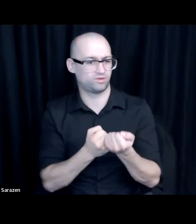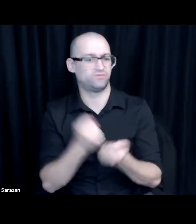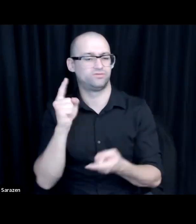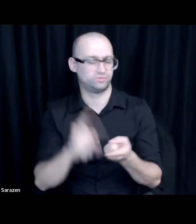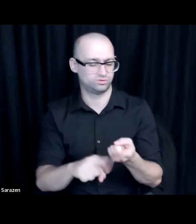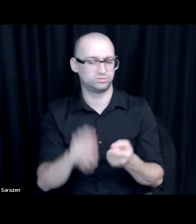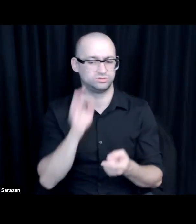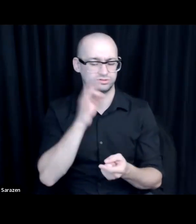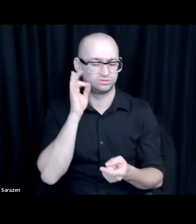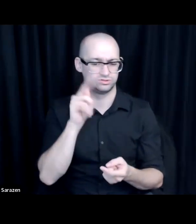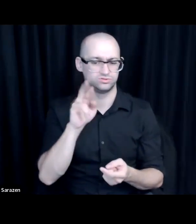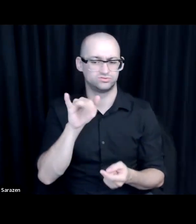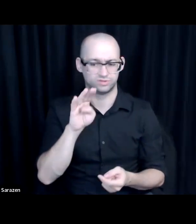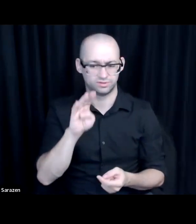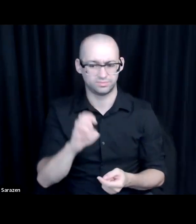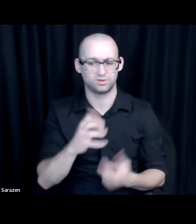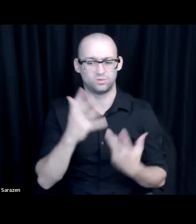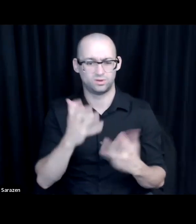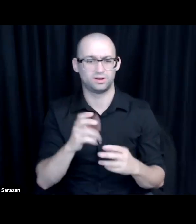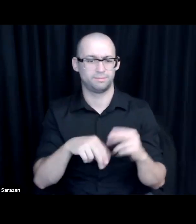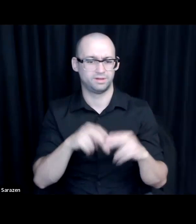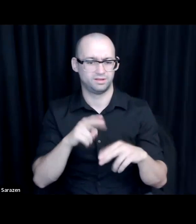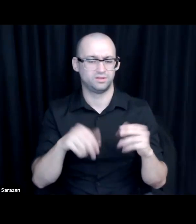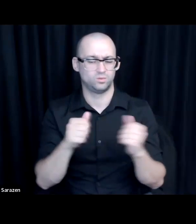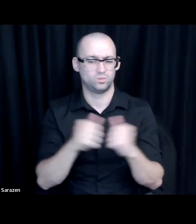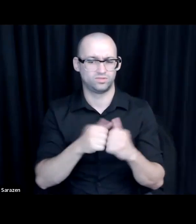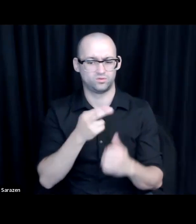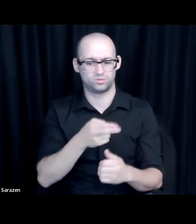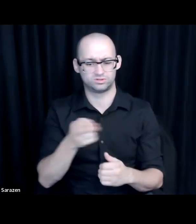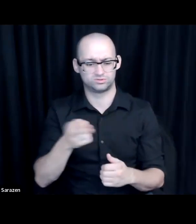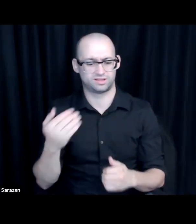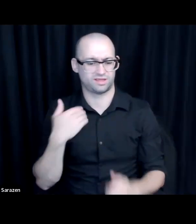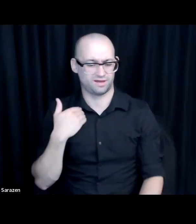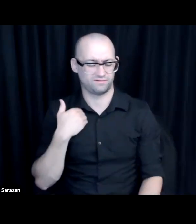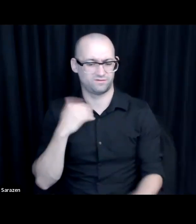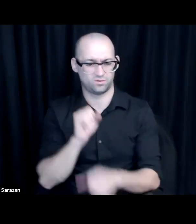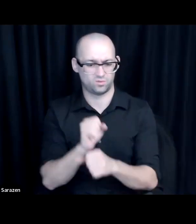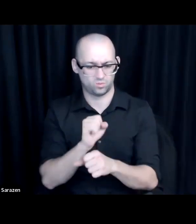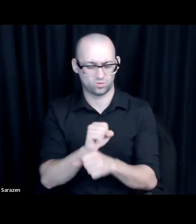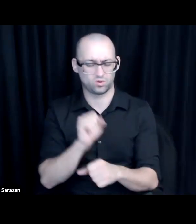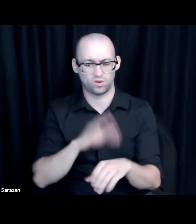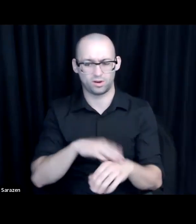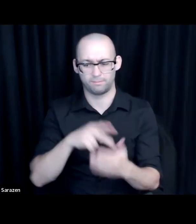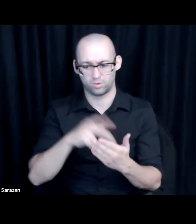you know, leveraging the resources we have to work on the programs that we're doing, and we're very